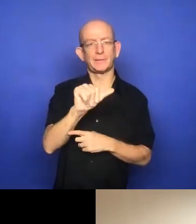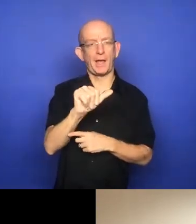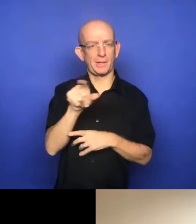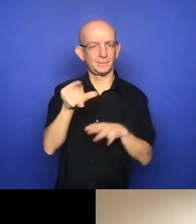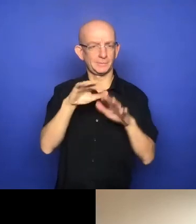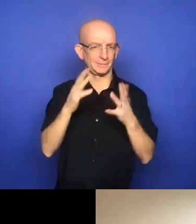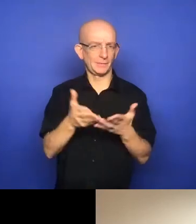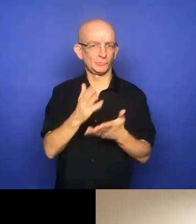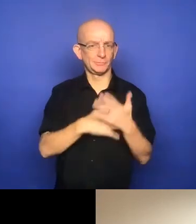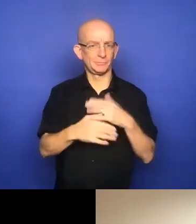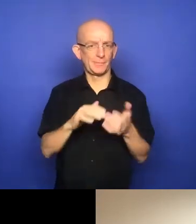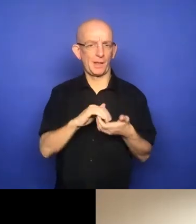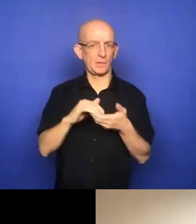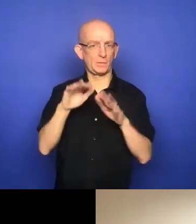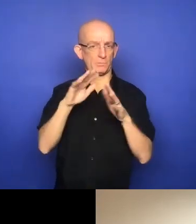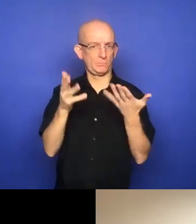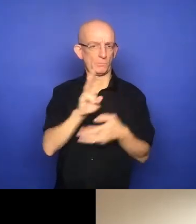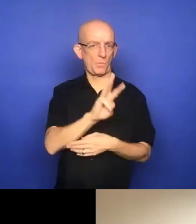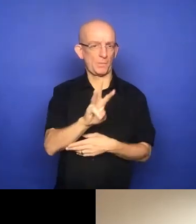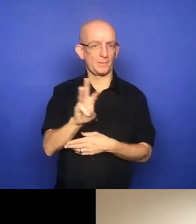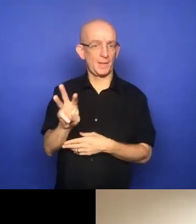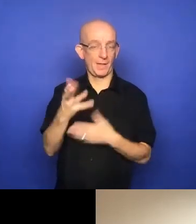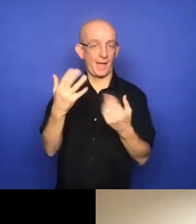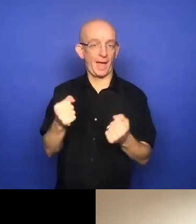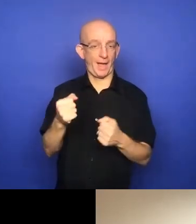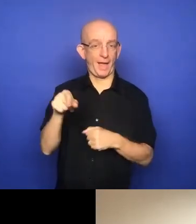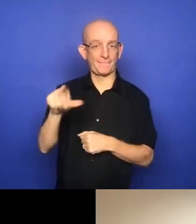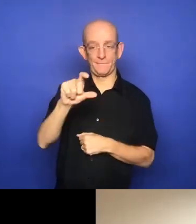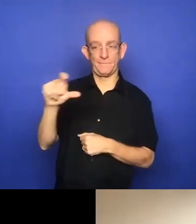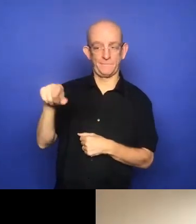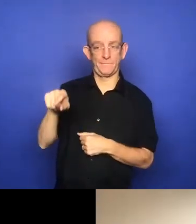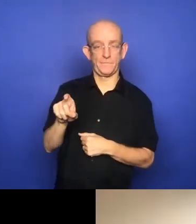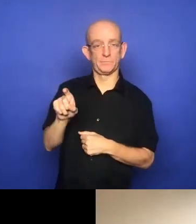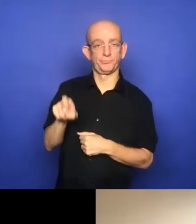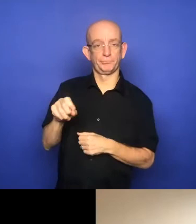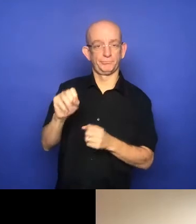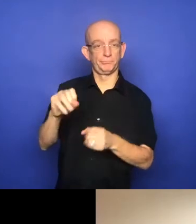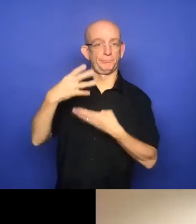the International Disability Alliance website, you could find it. But I'm sure one of my colleagues will post the link on the chat